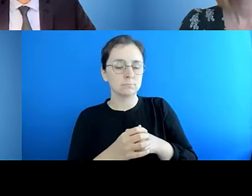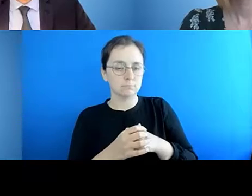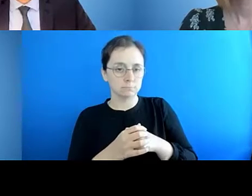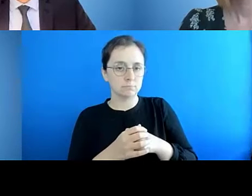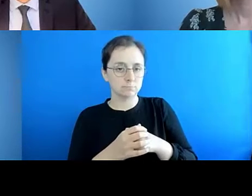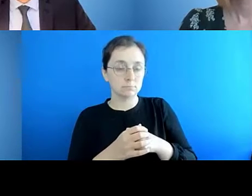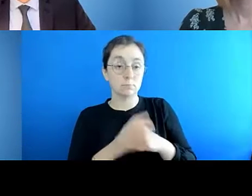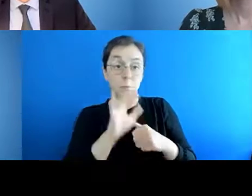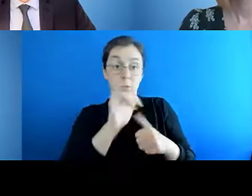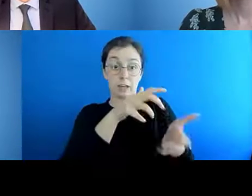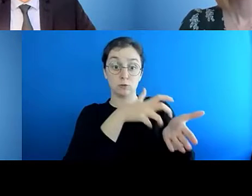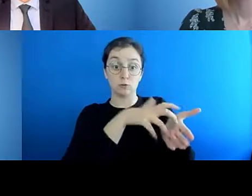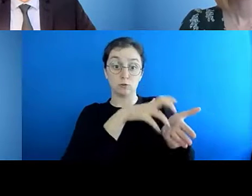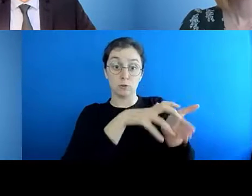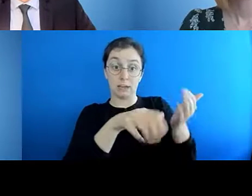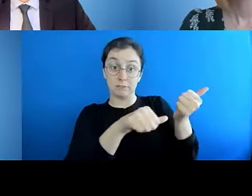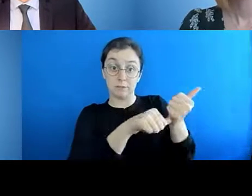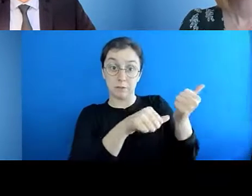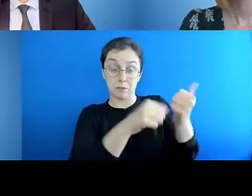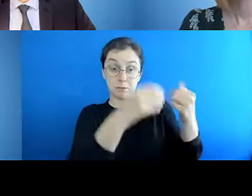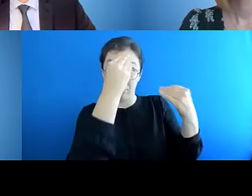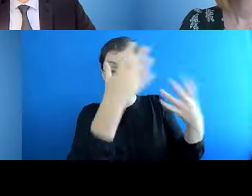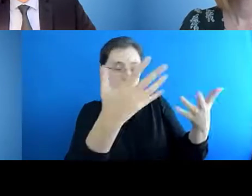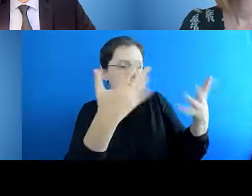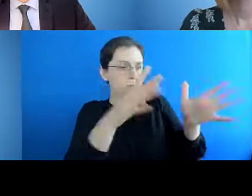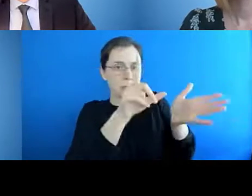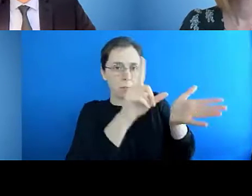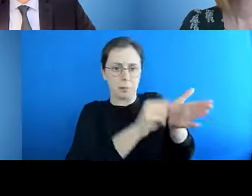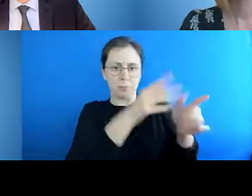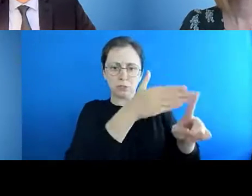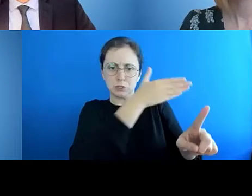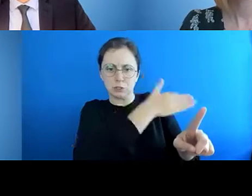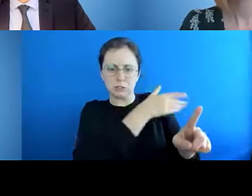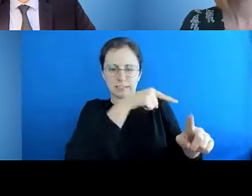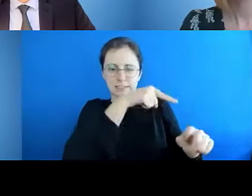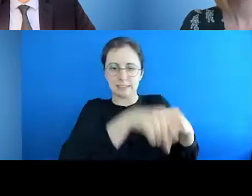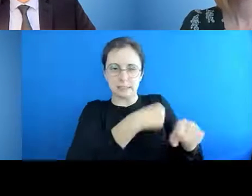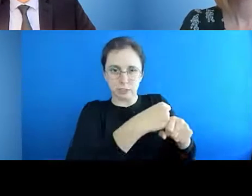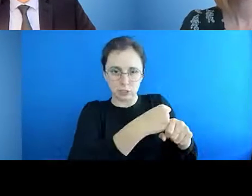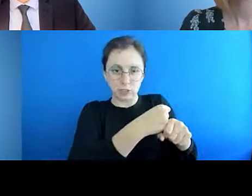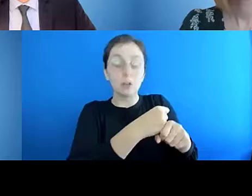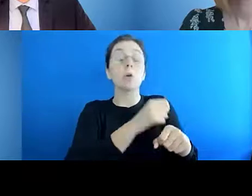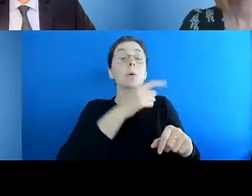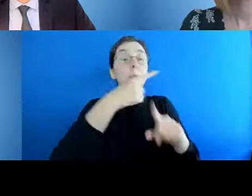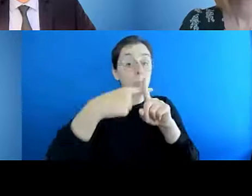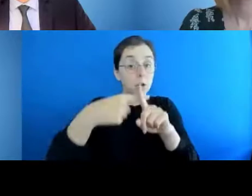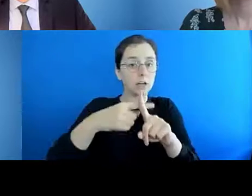that draft supplemental information that was published earlier this year, there's actually a second one